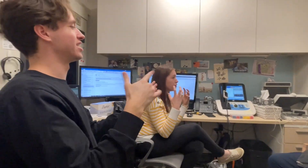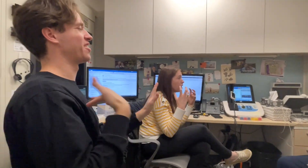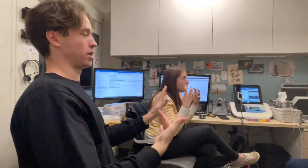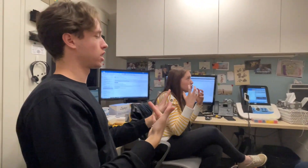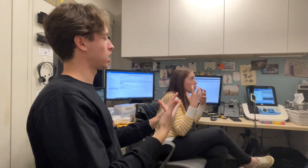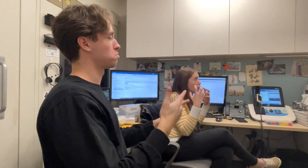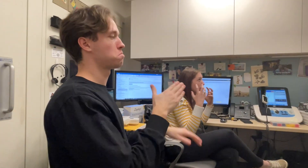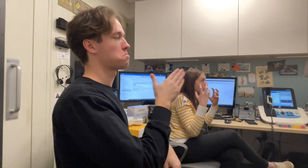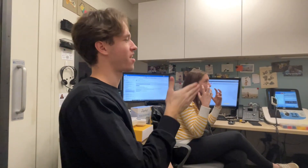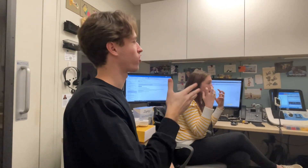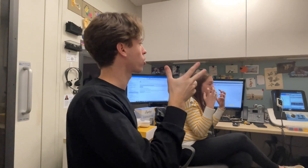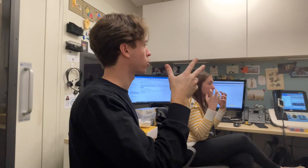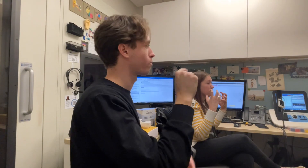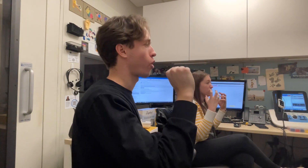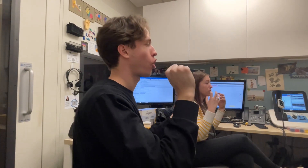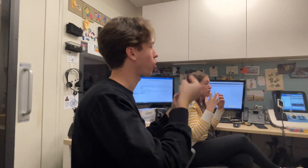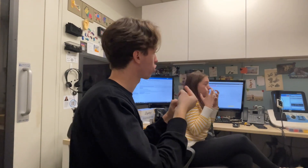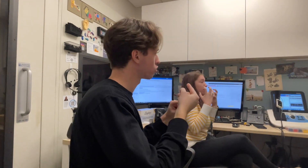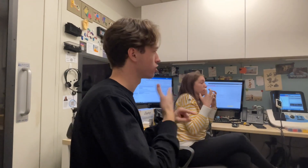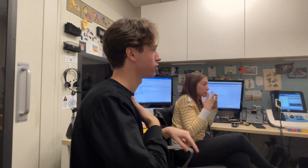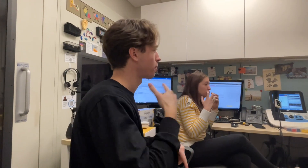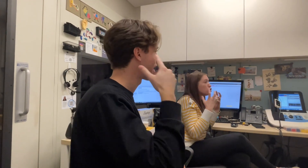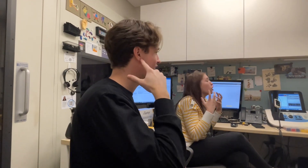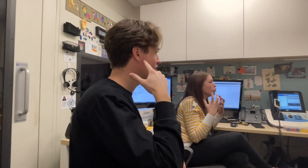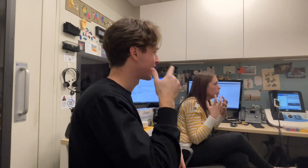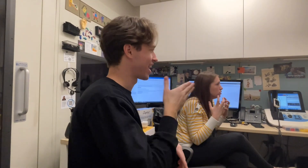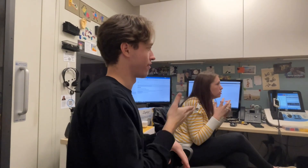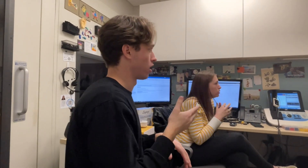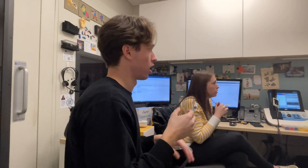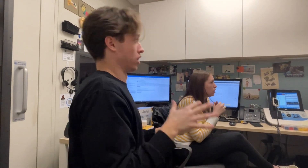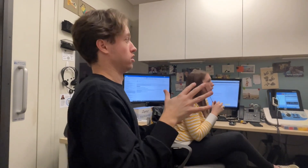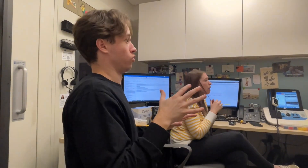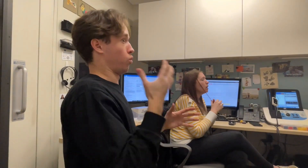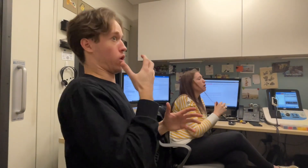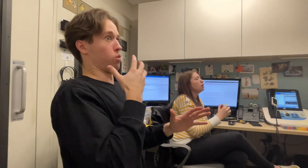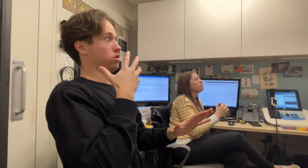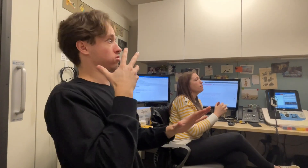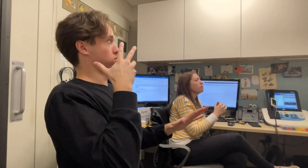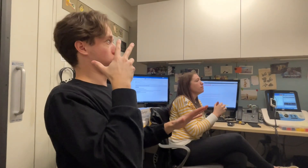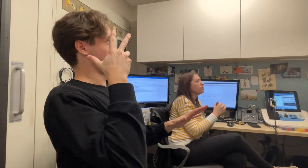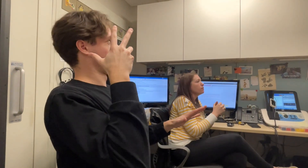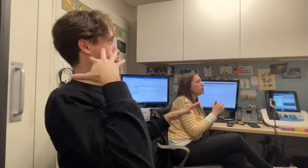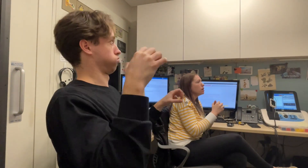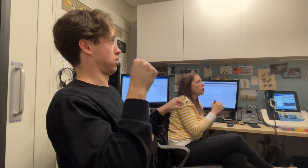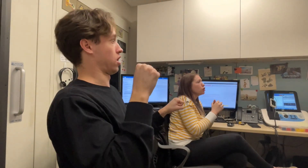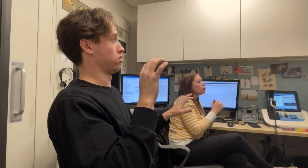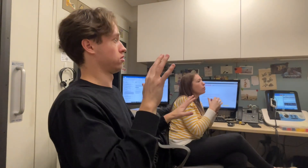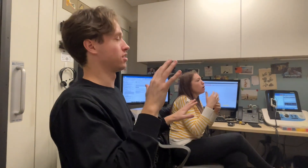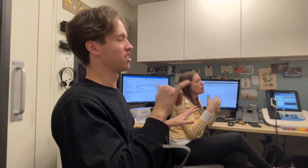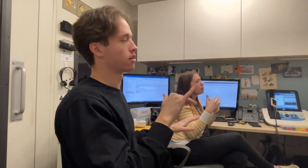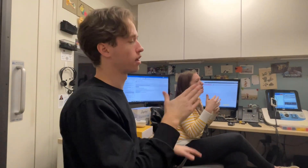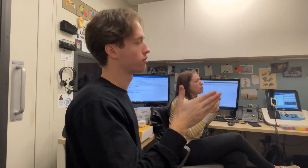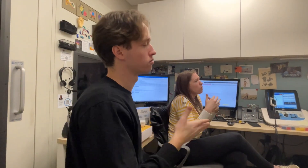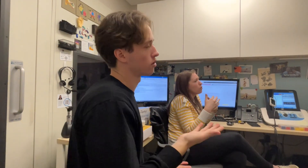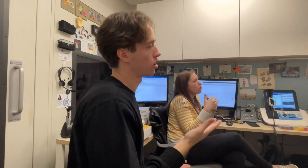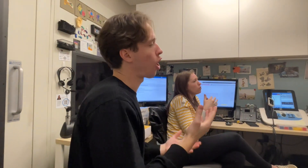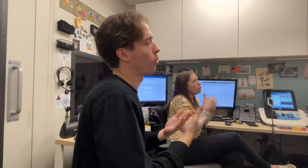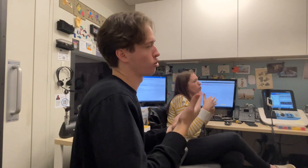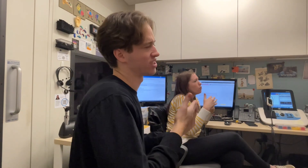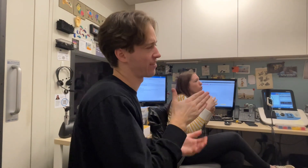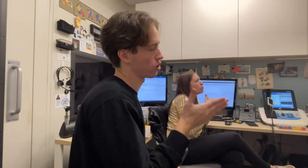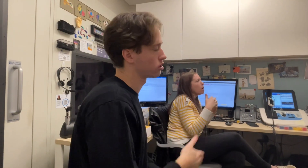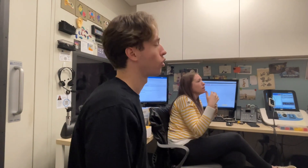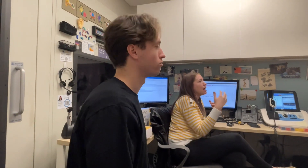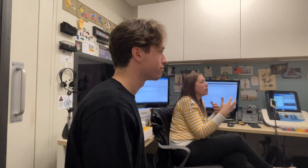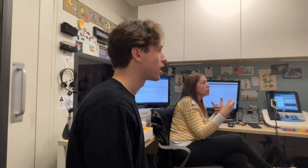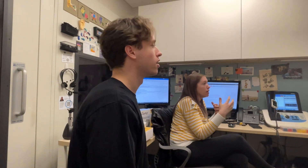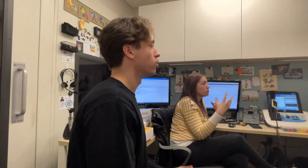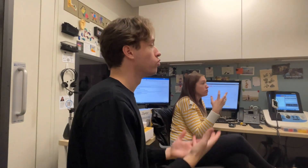I I don't ever get that sense of of startle um so we want to you know we want loud sounds to